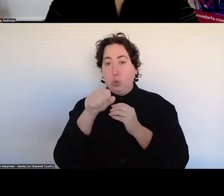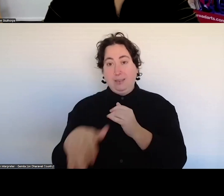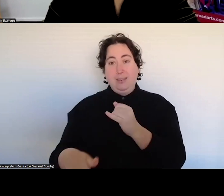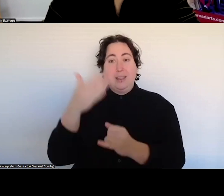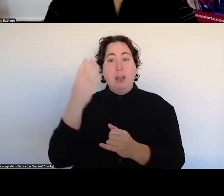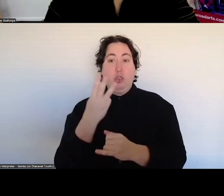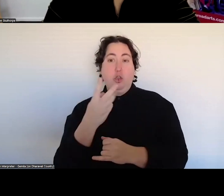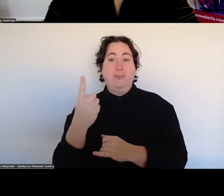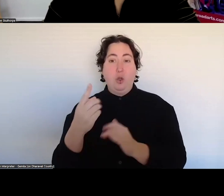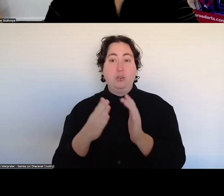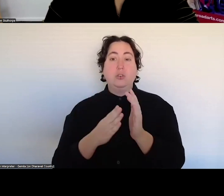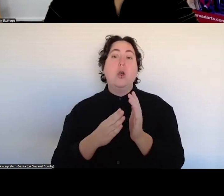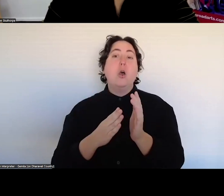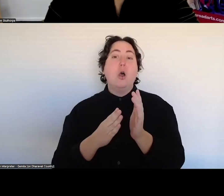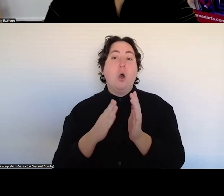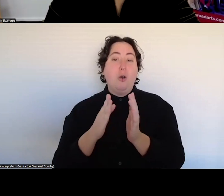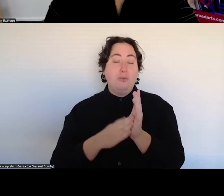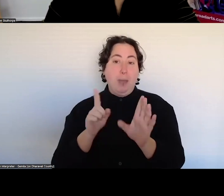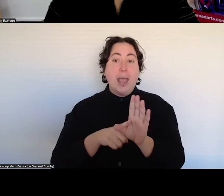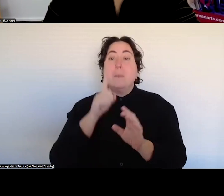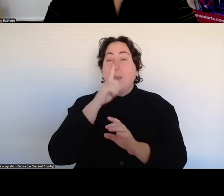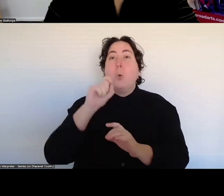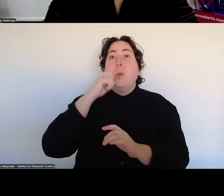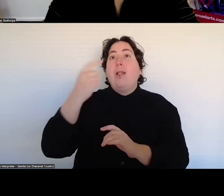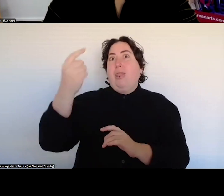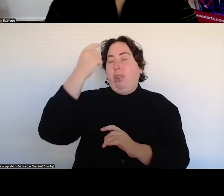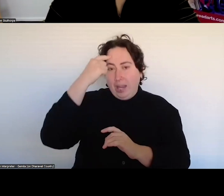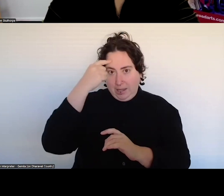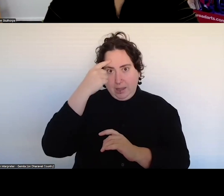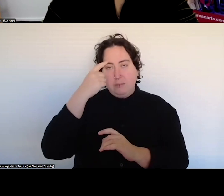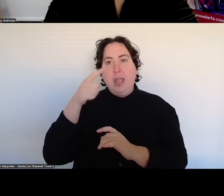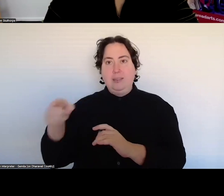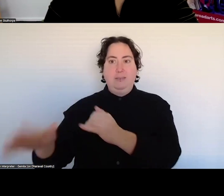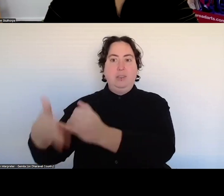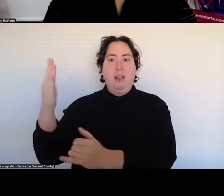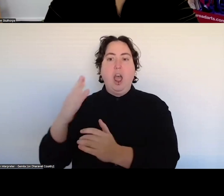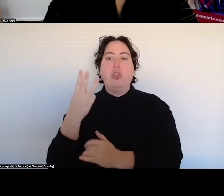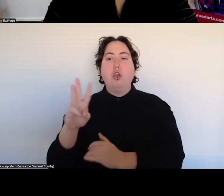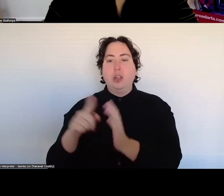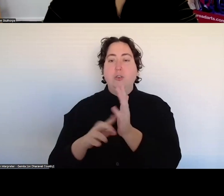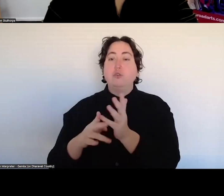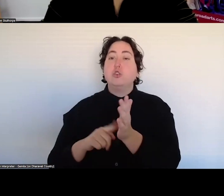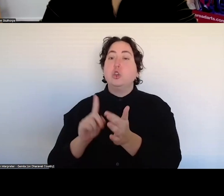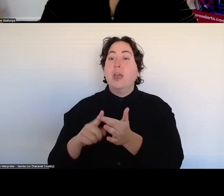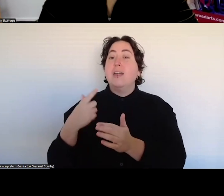people think it is 30 June, reinforcing the message, and that's why those personalised text